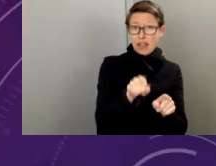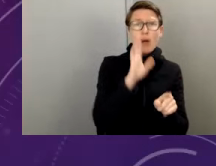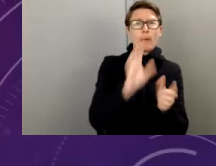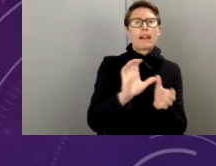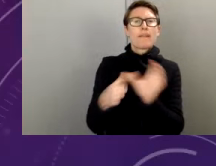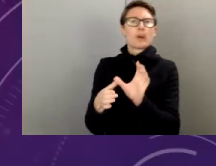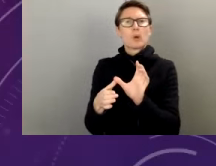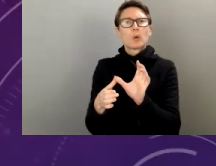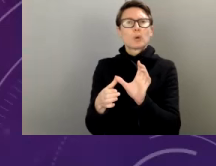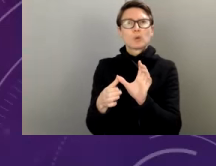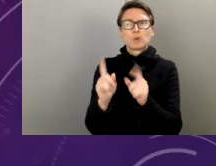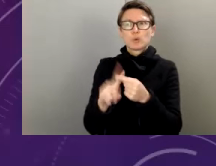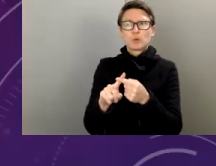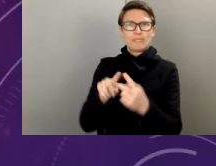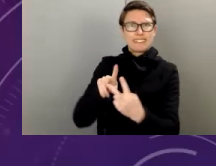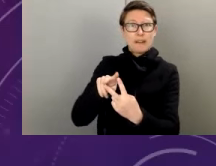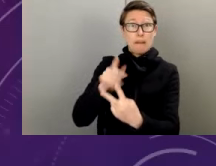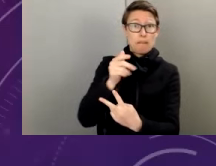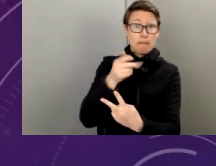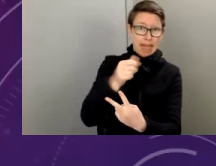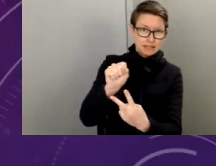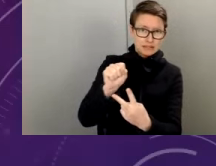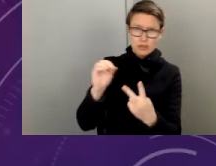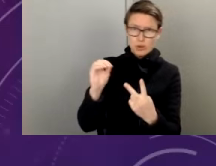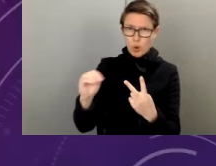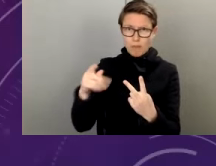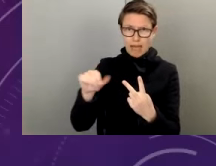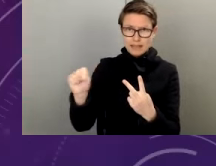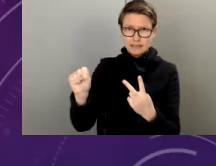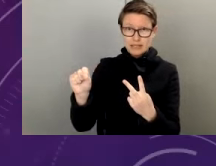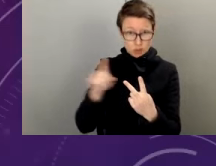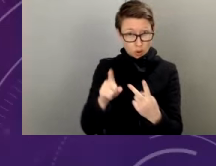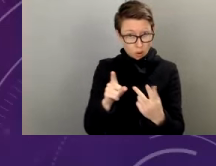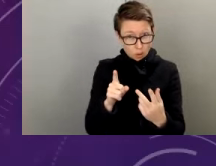So if you're going to enter grades for your pass to pass class, make sure you lynch entry and letter grades like ABCD